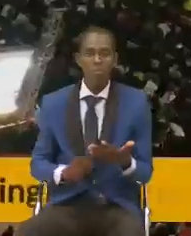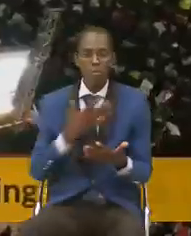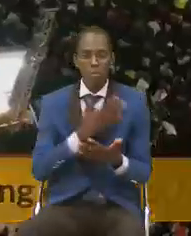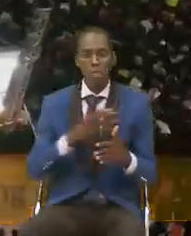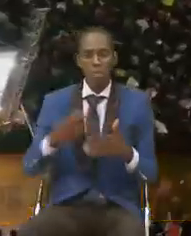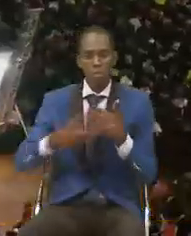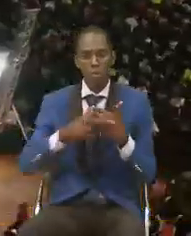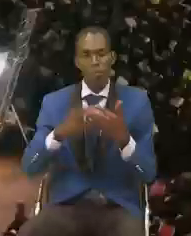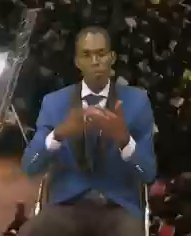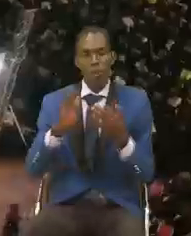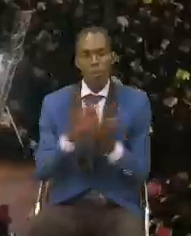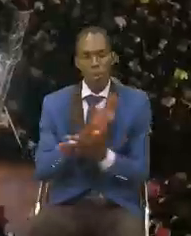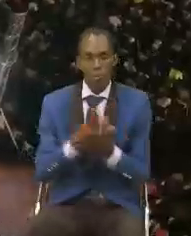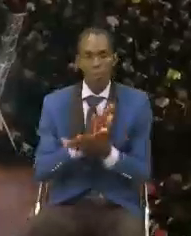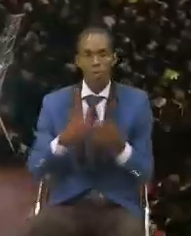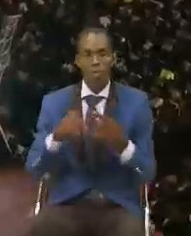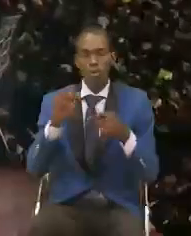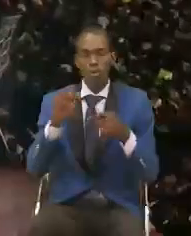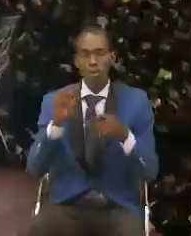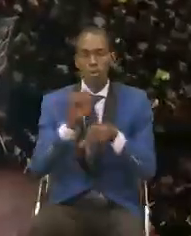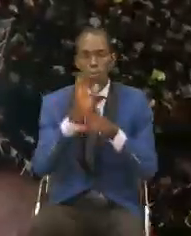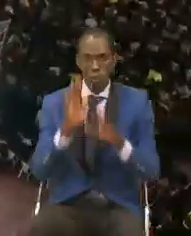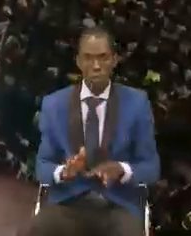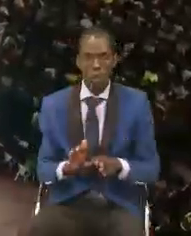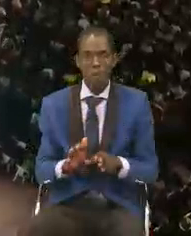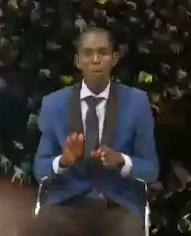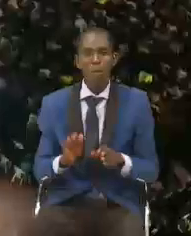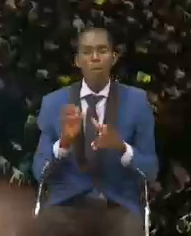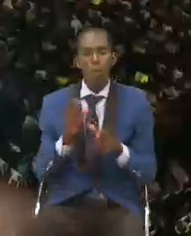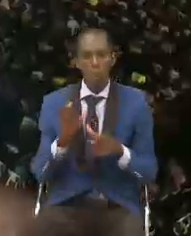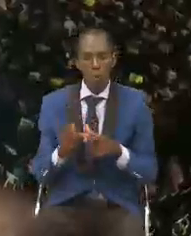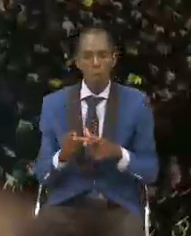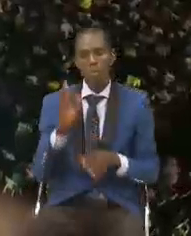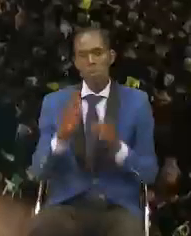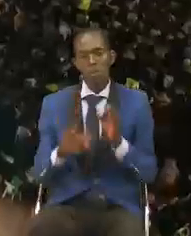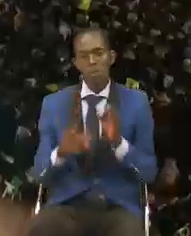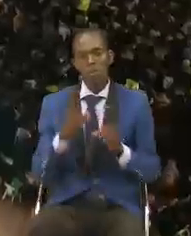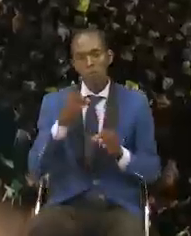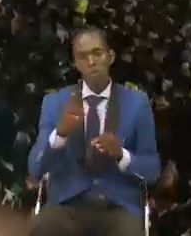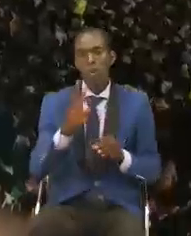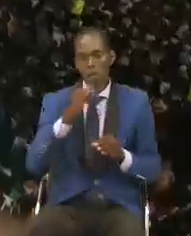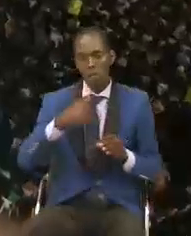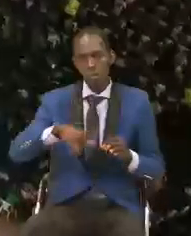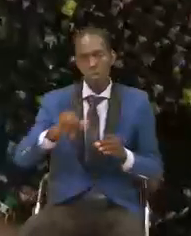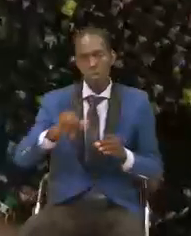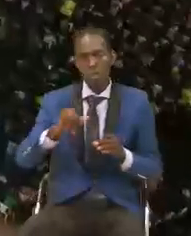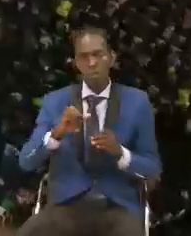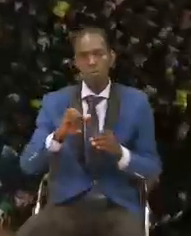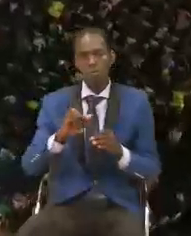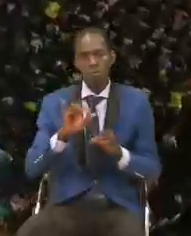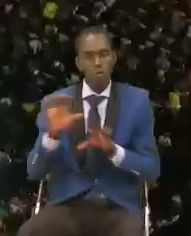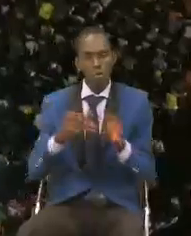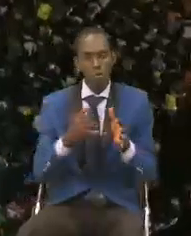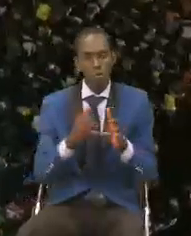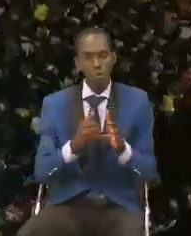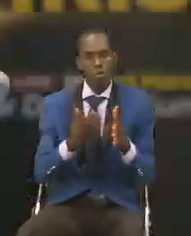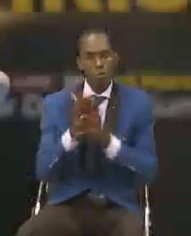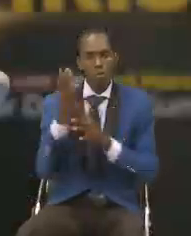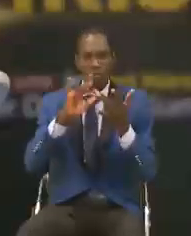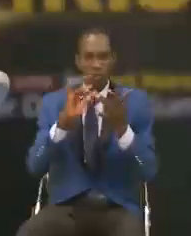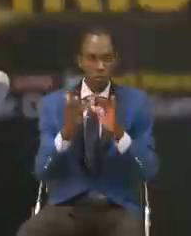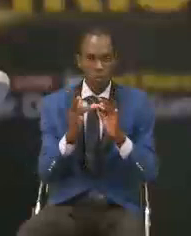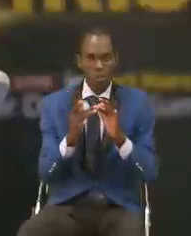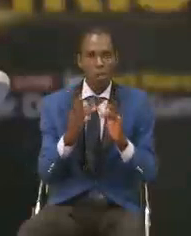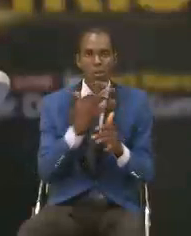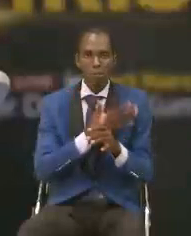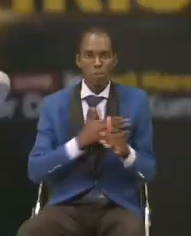with them give it to the give it to us where we are going to work on it tonight